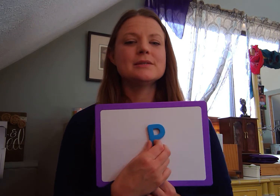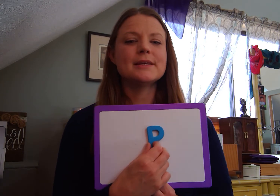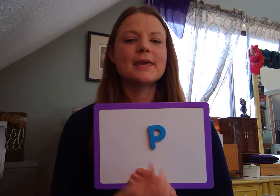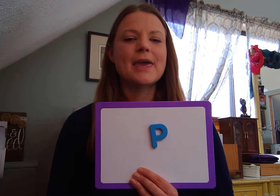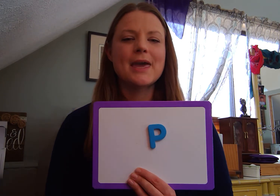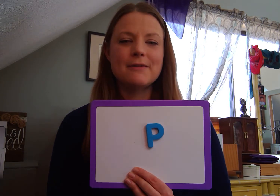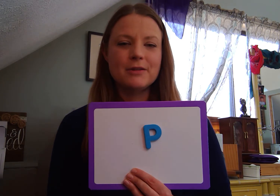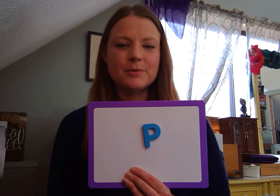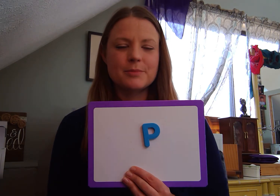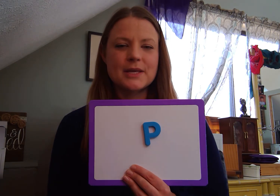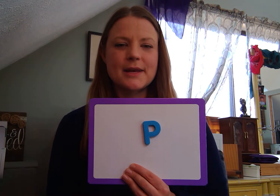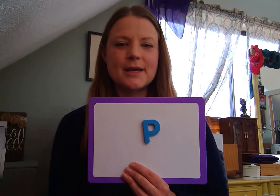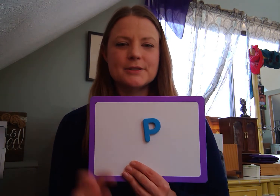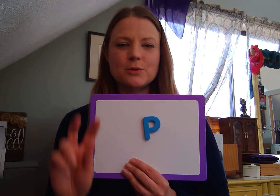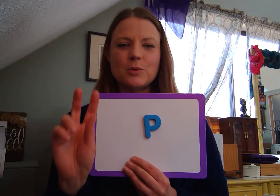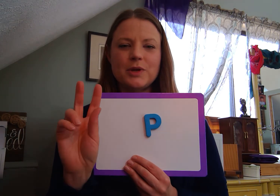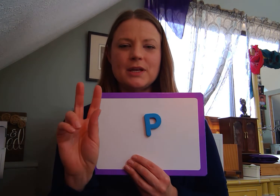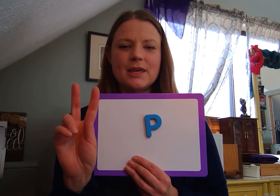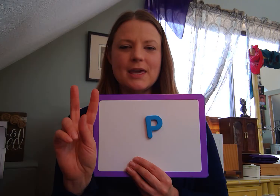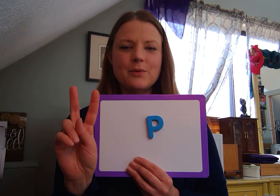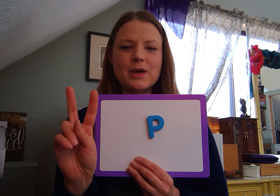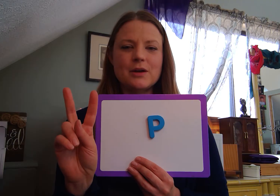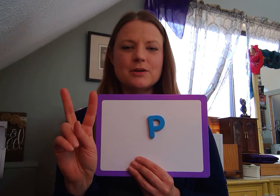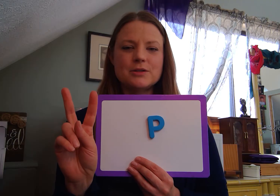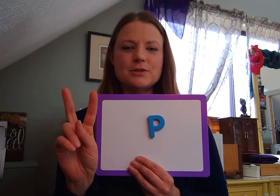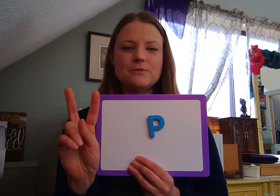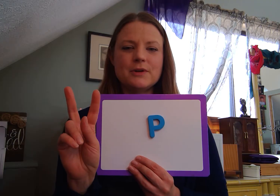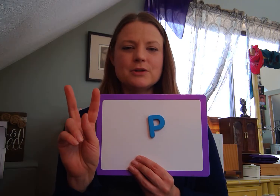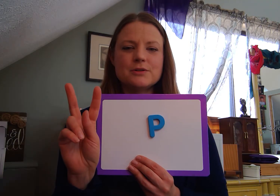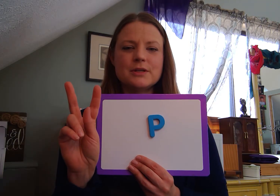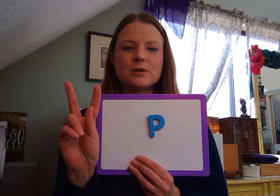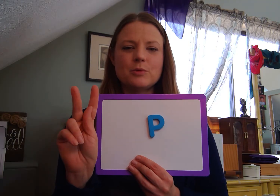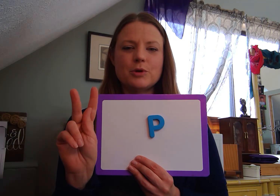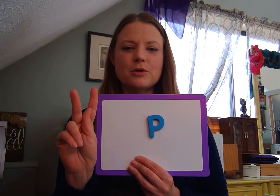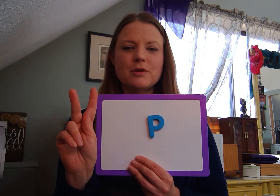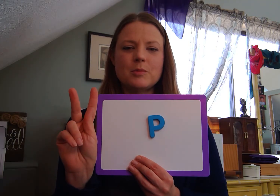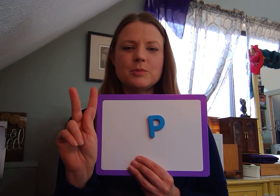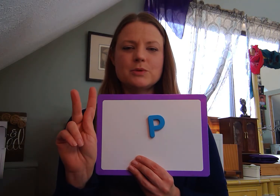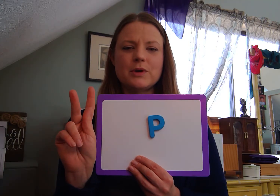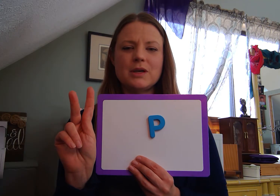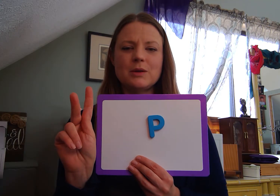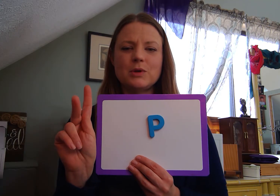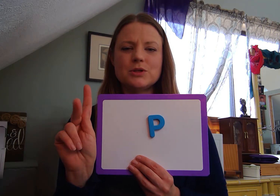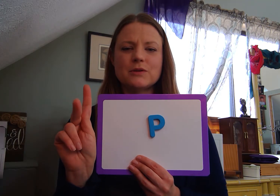"P" is a "K" flipped upside down so when we do the "K" we had our two fingers here we put our thumb in between and we took